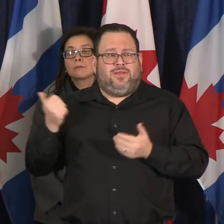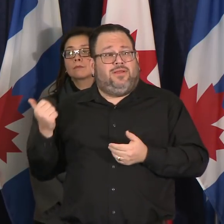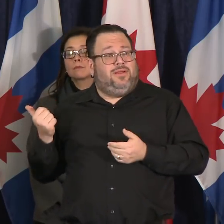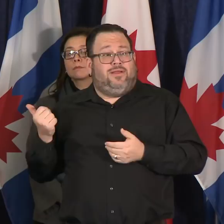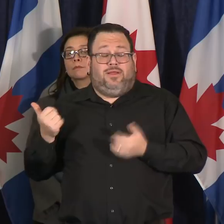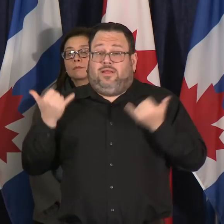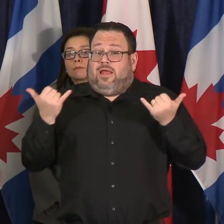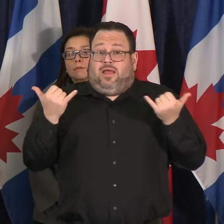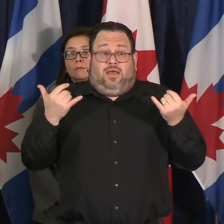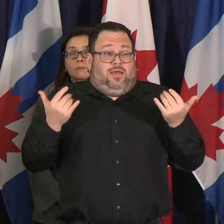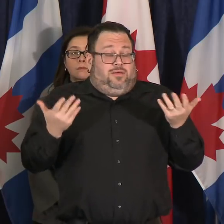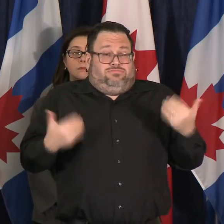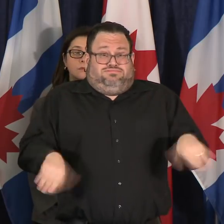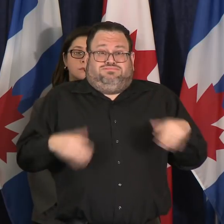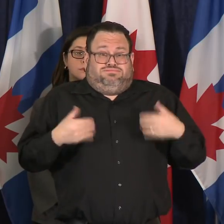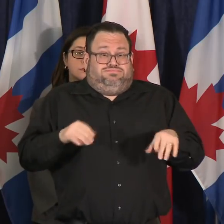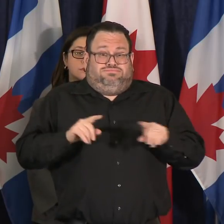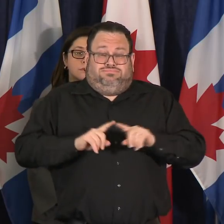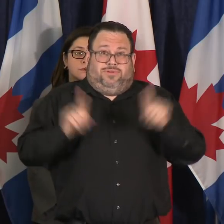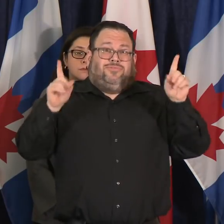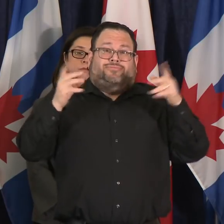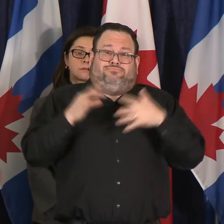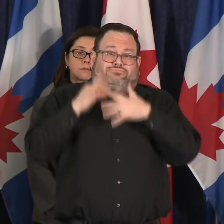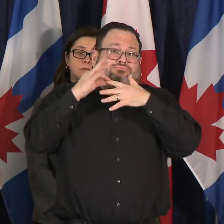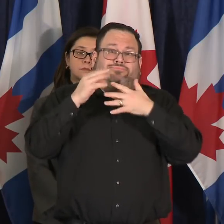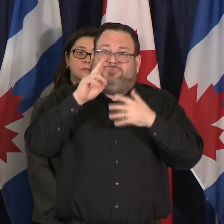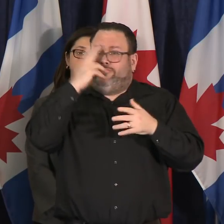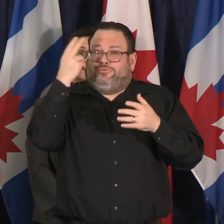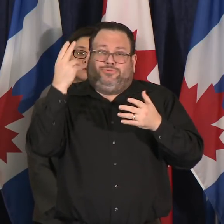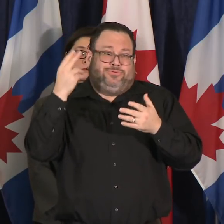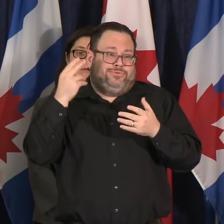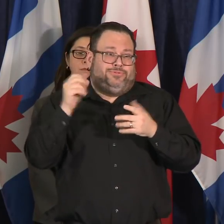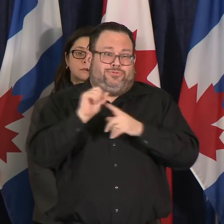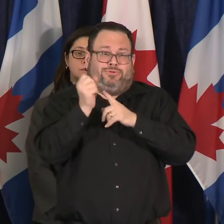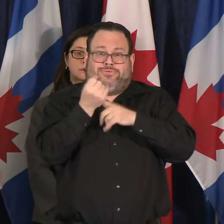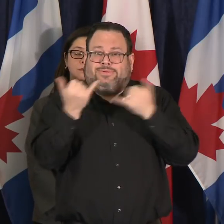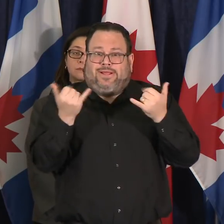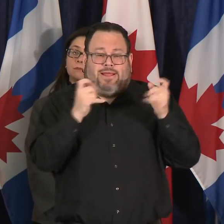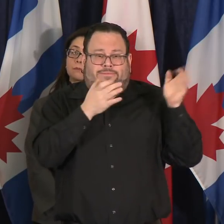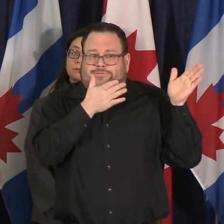have said and so you know they're expecting me to use my judgement which